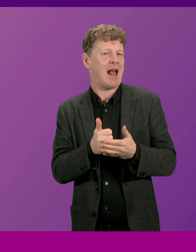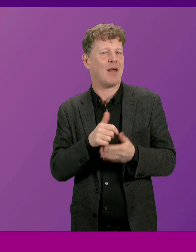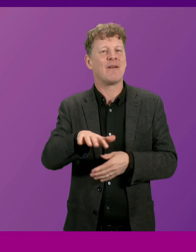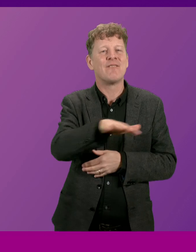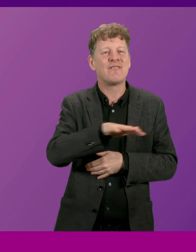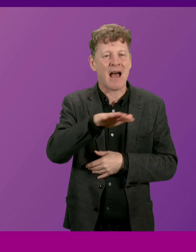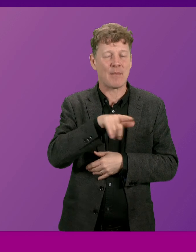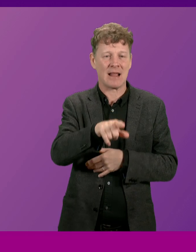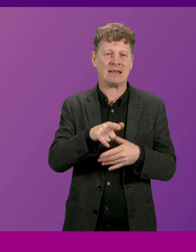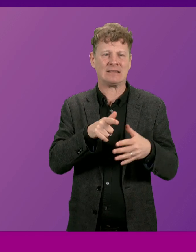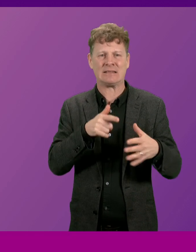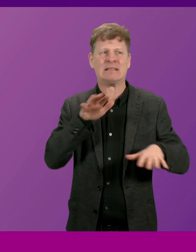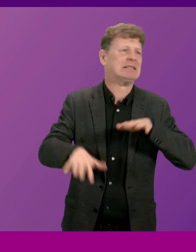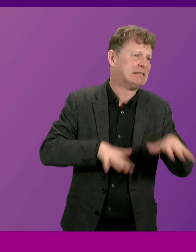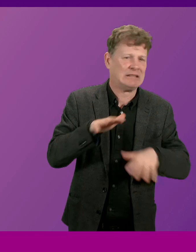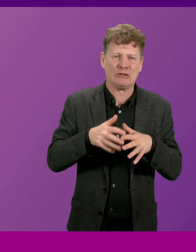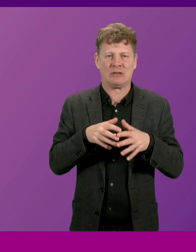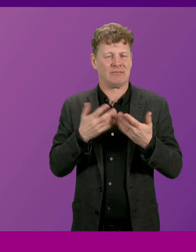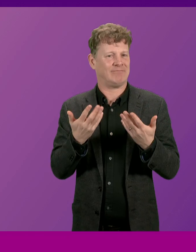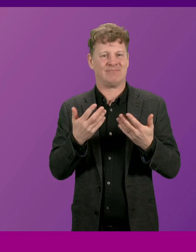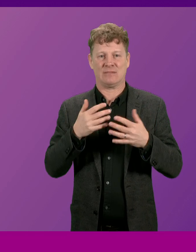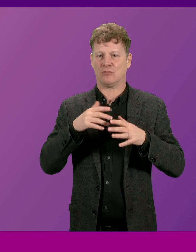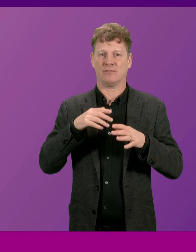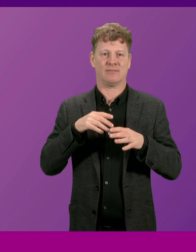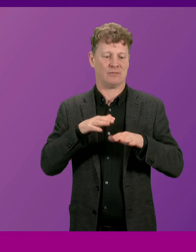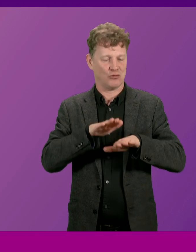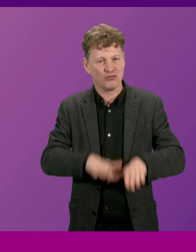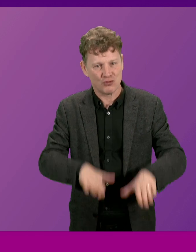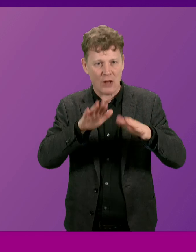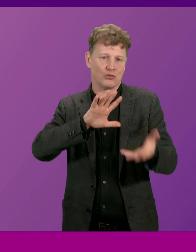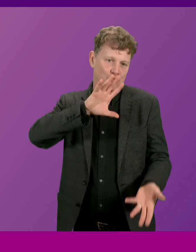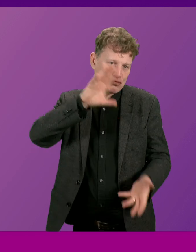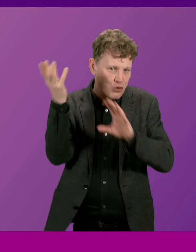edge of care who have been impacted by adverse childhood experiences, trauma, social exclusion